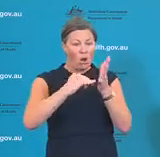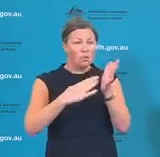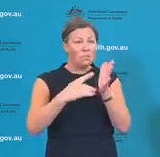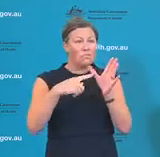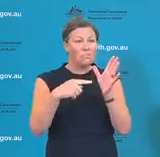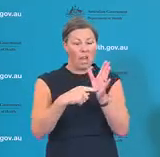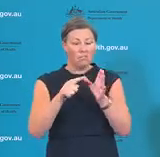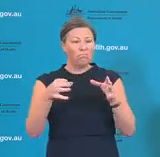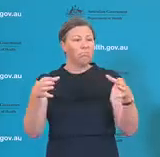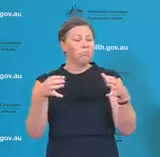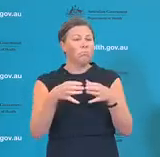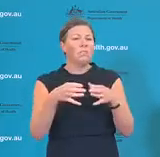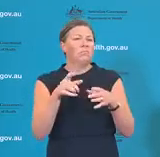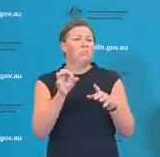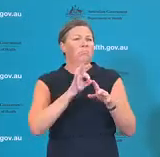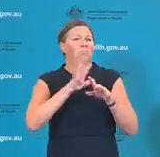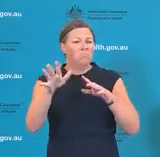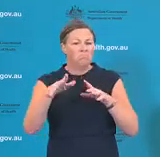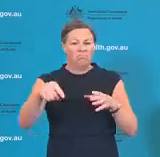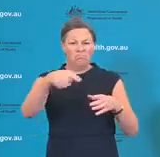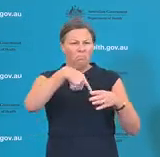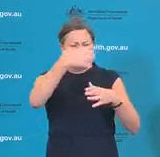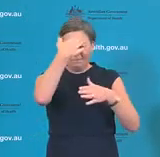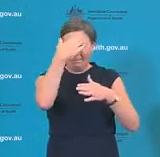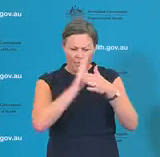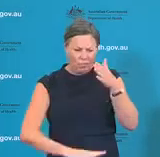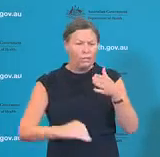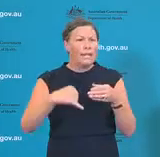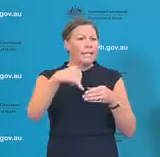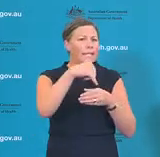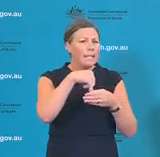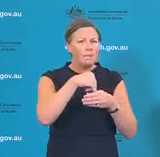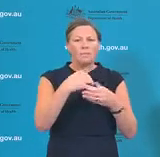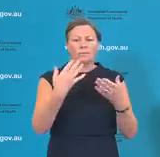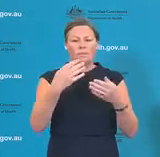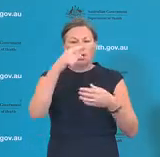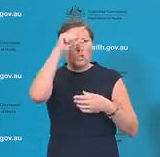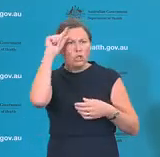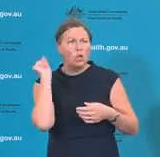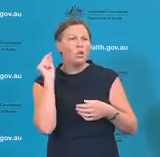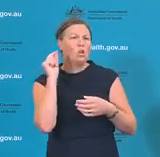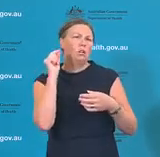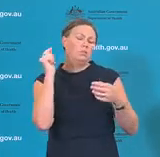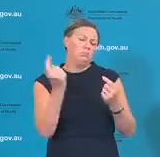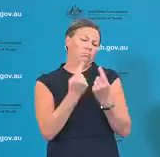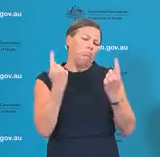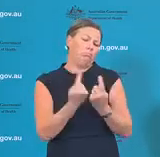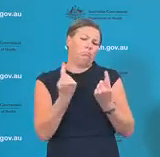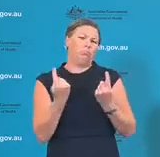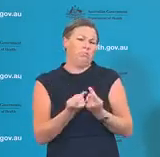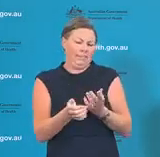I say a collection of nurses, doctors, pharmacists, logisticians, whatever we